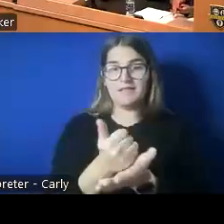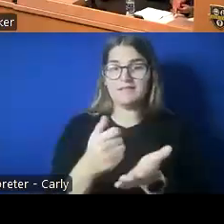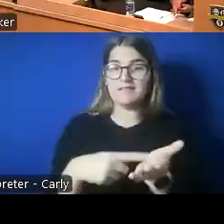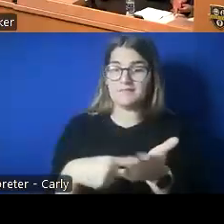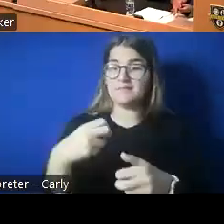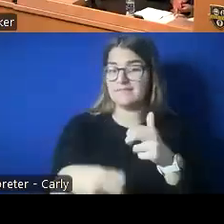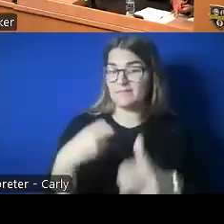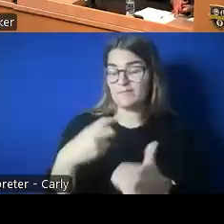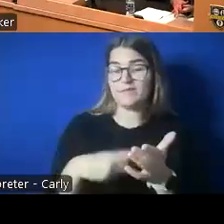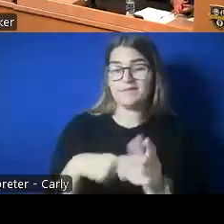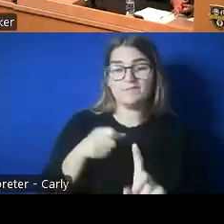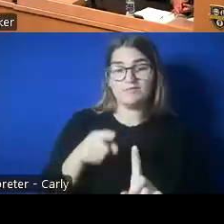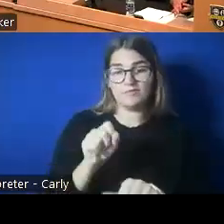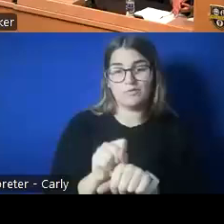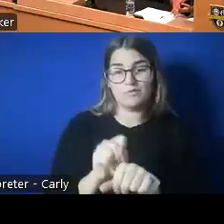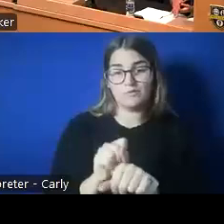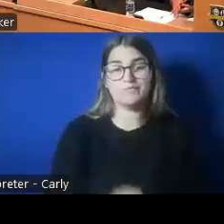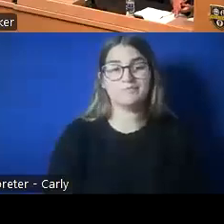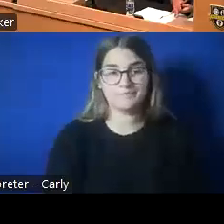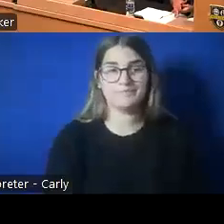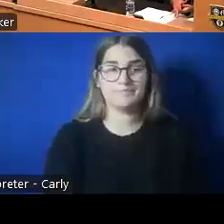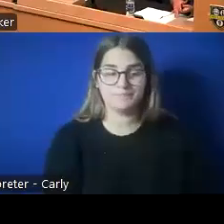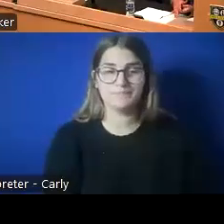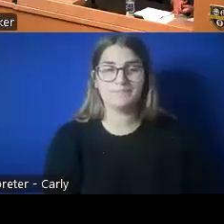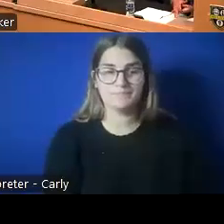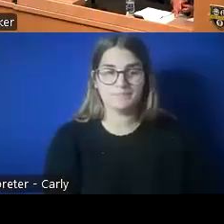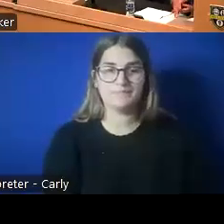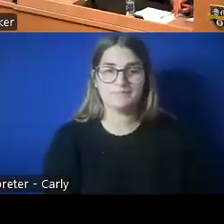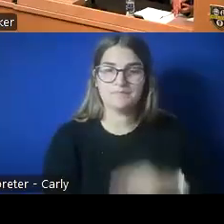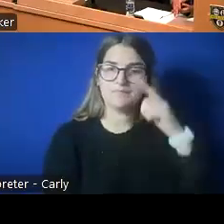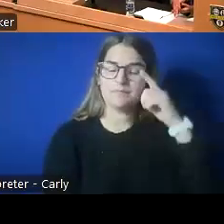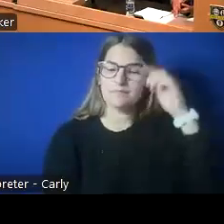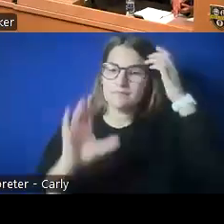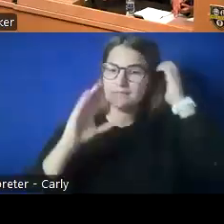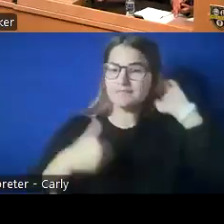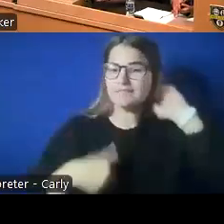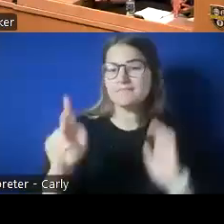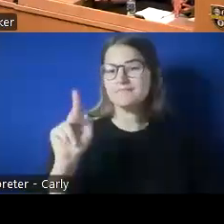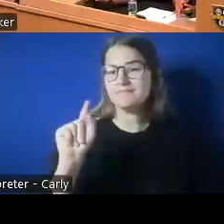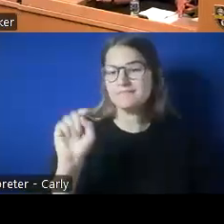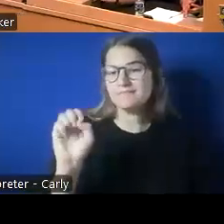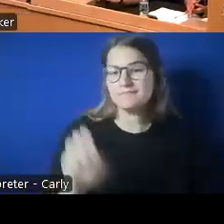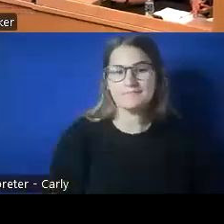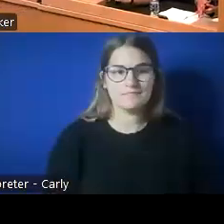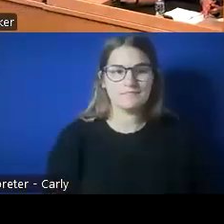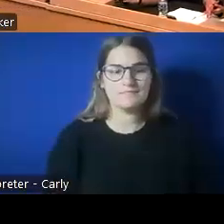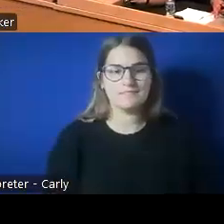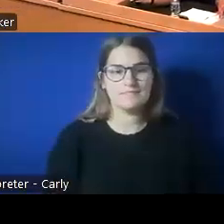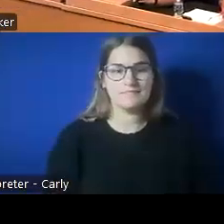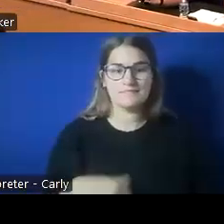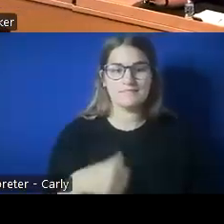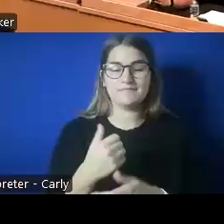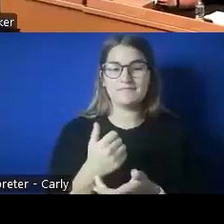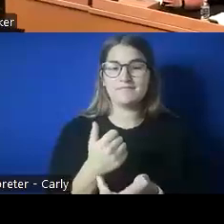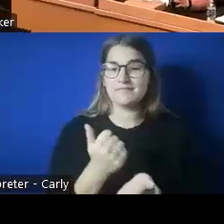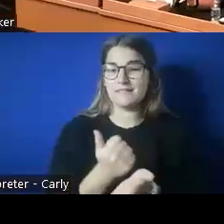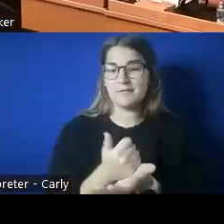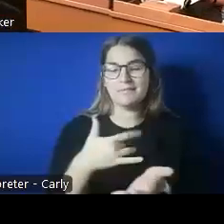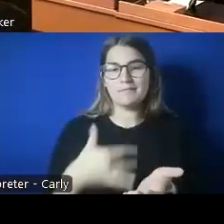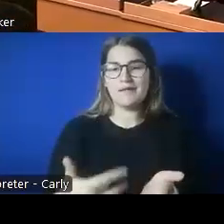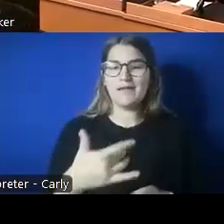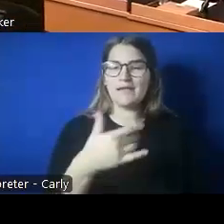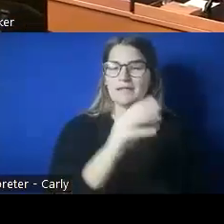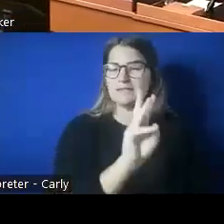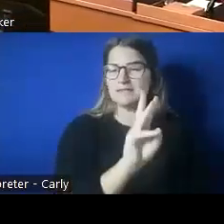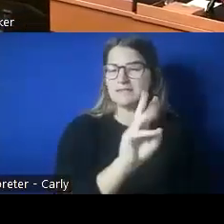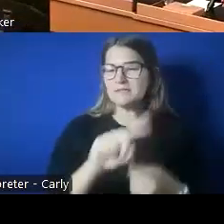work I'm Kate therapy at heel is short-term typically 6 to 12 months focused on how trauma